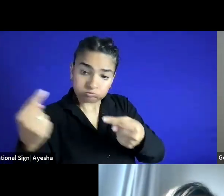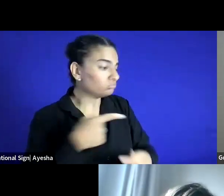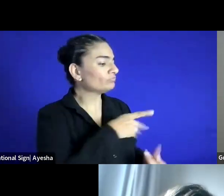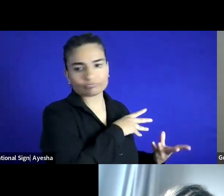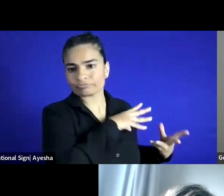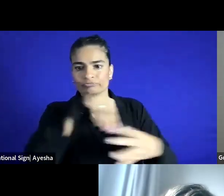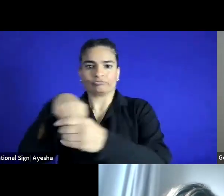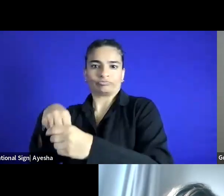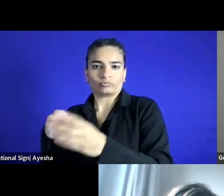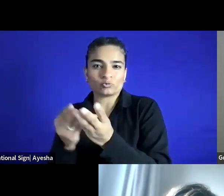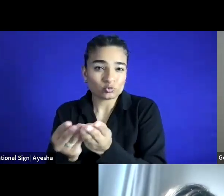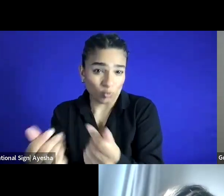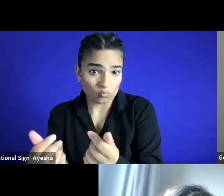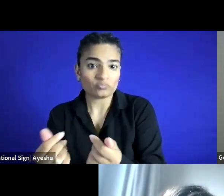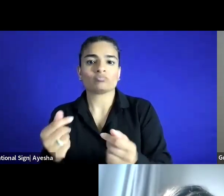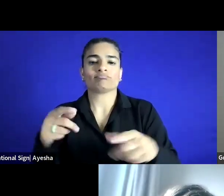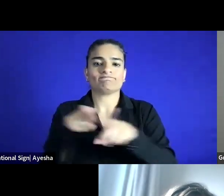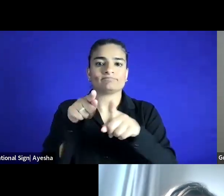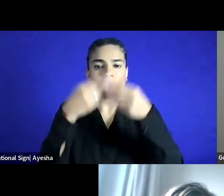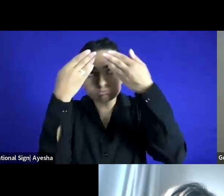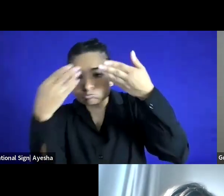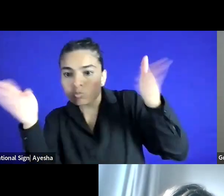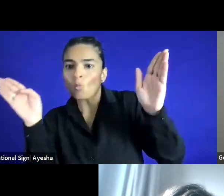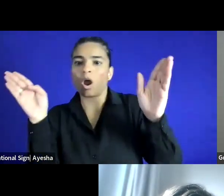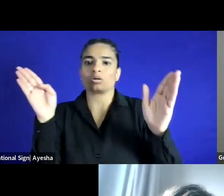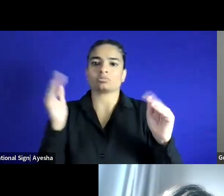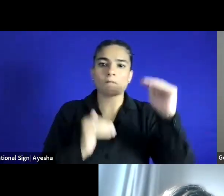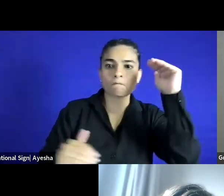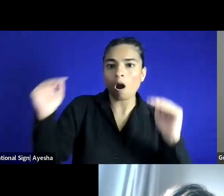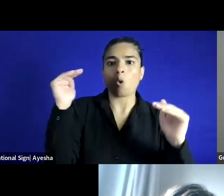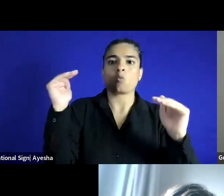power relations and power inequalities in the way that they can informed,